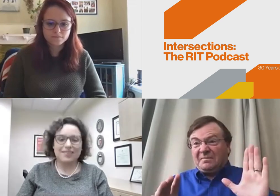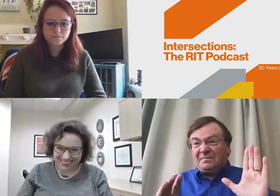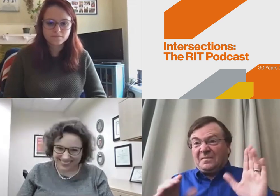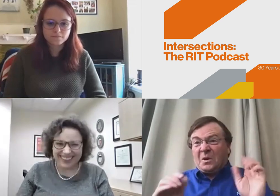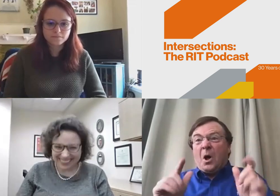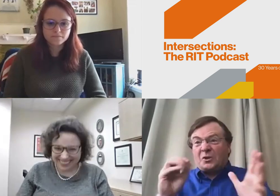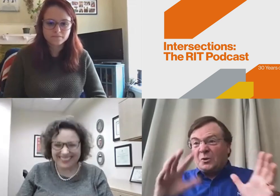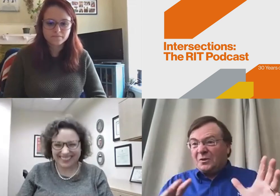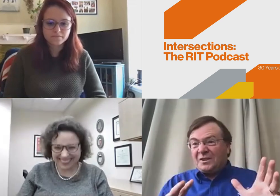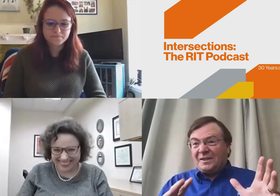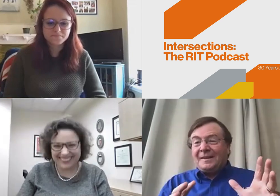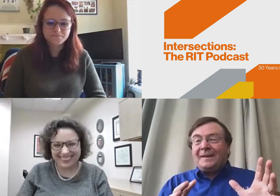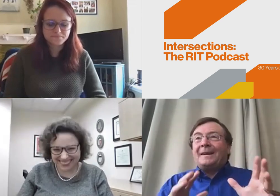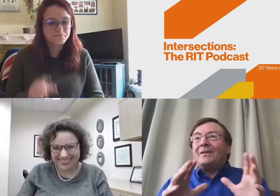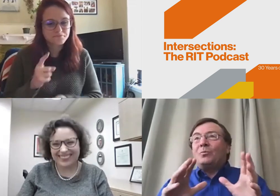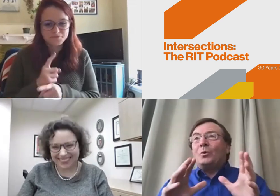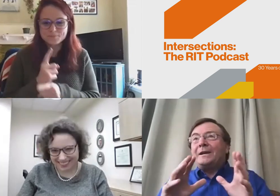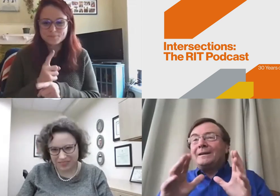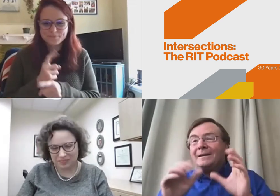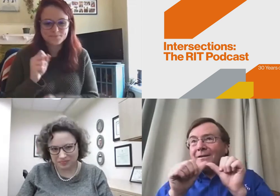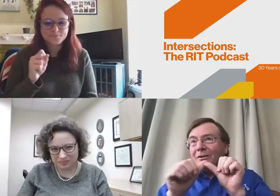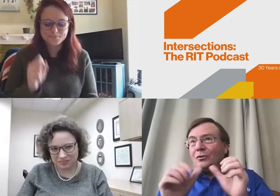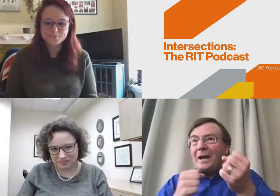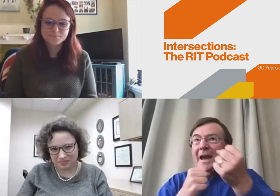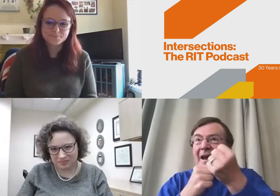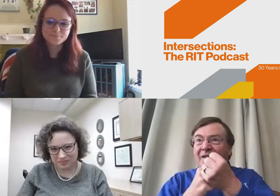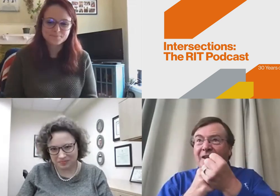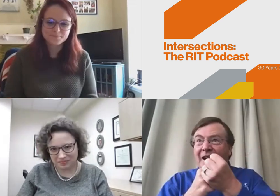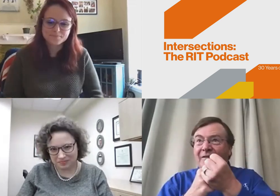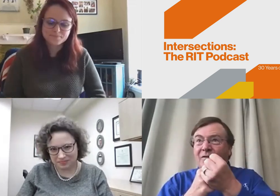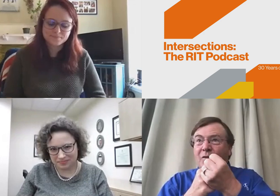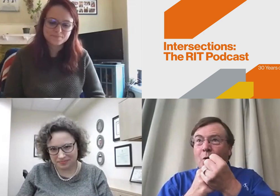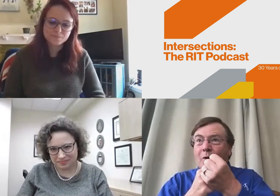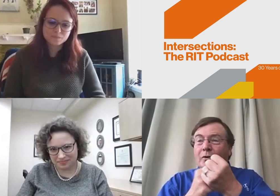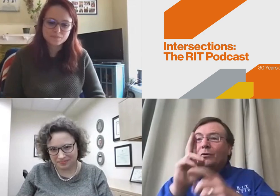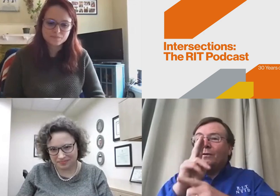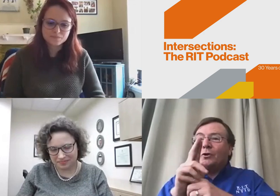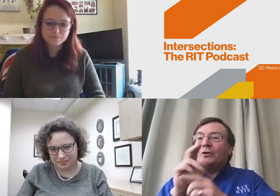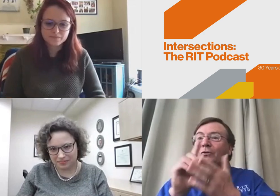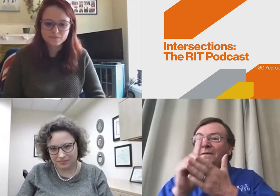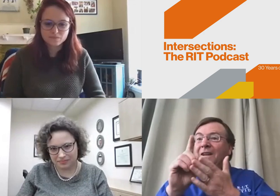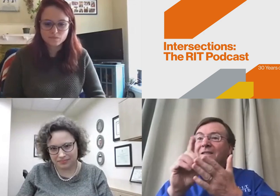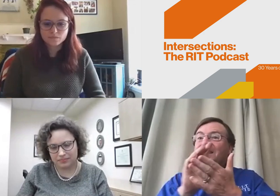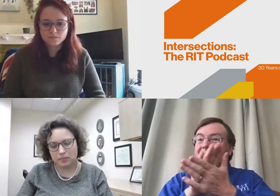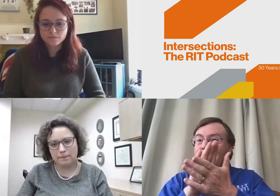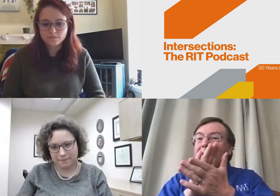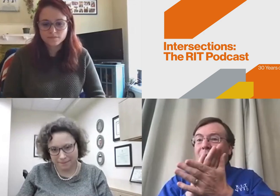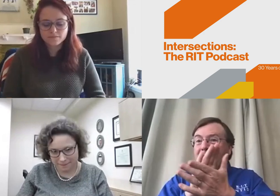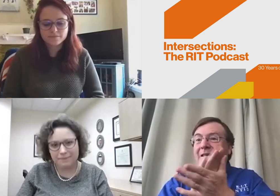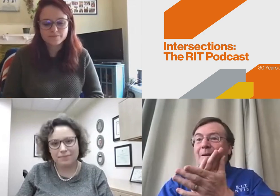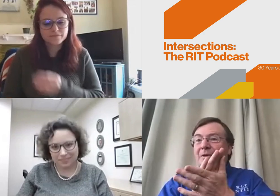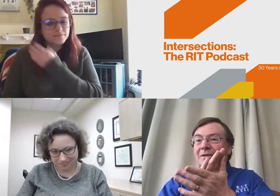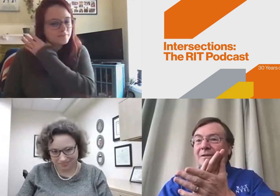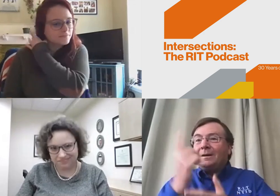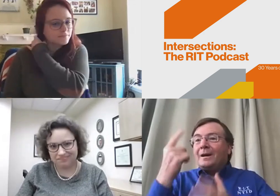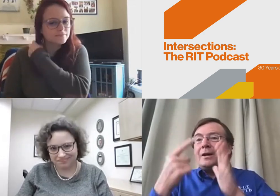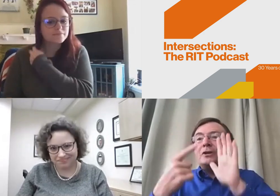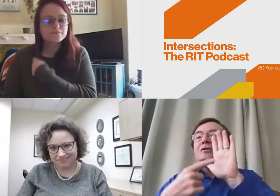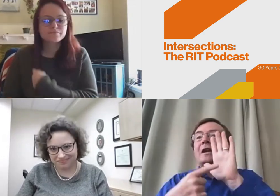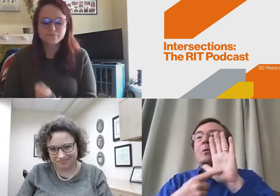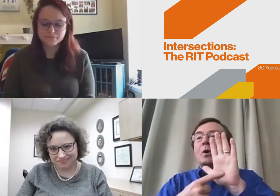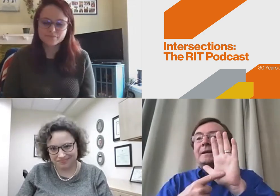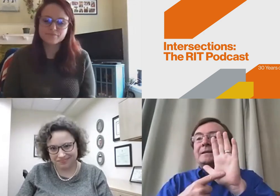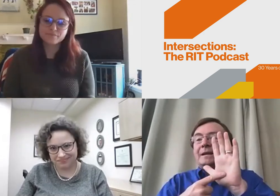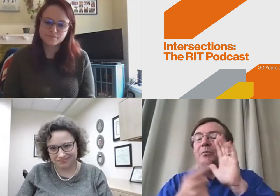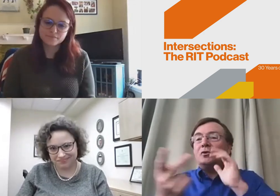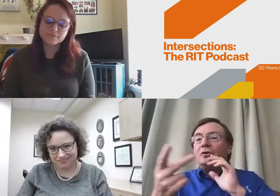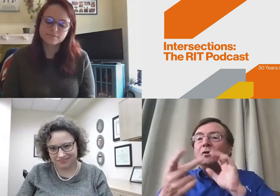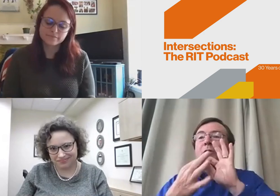And if we can continue to advocate for universal design on campus -- to use that one example,